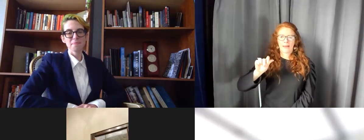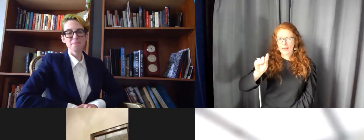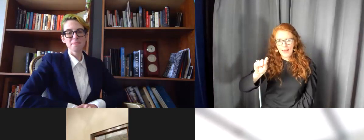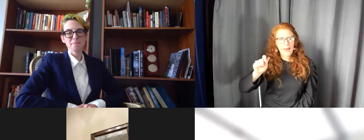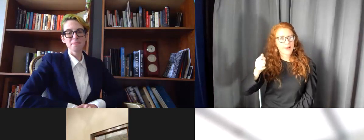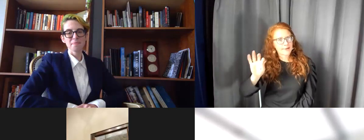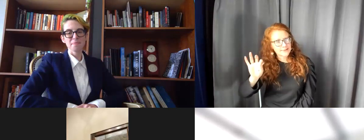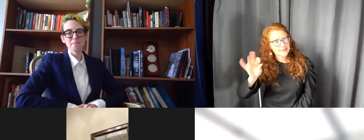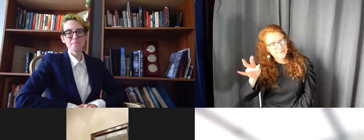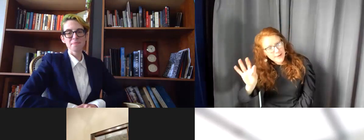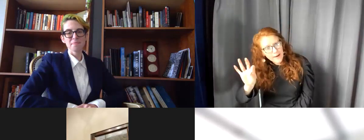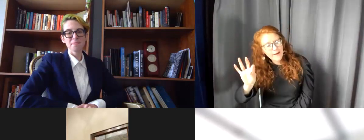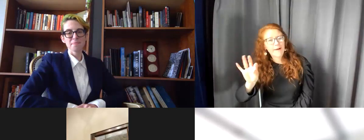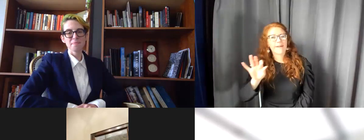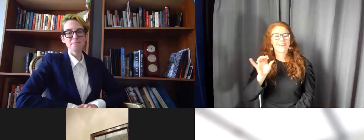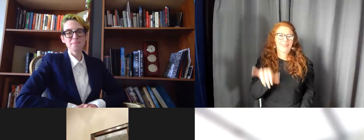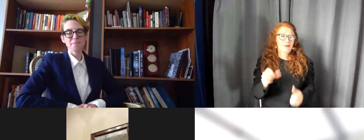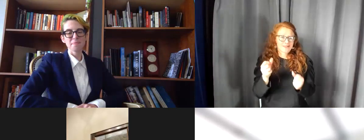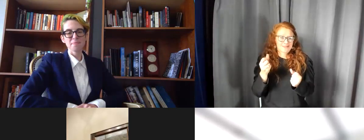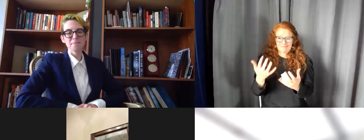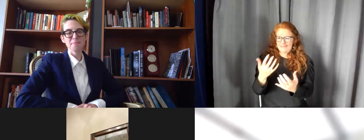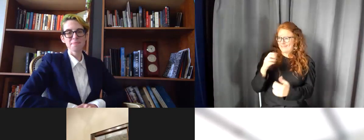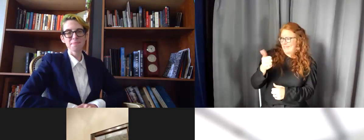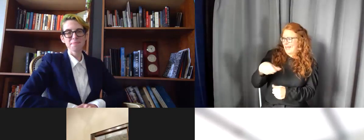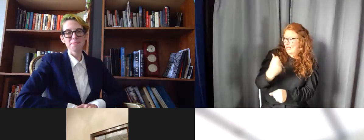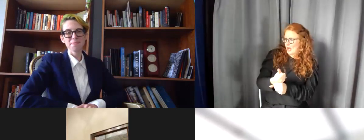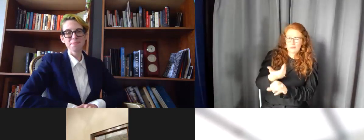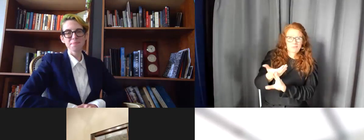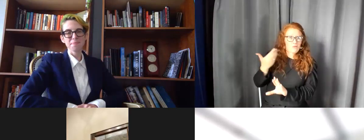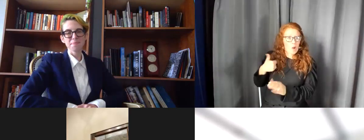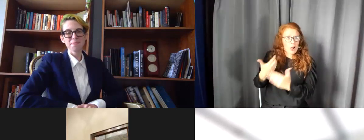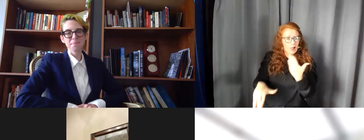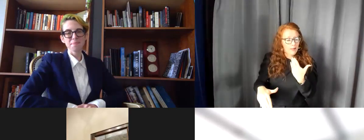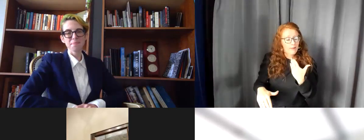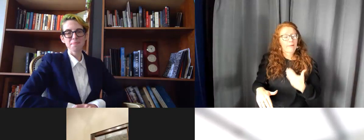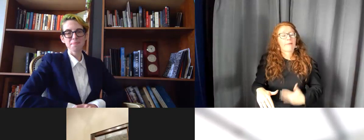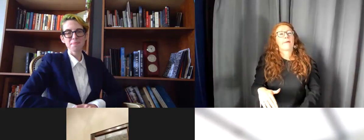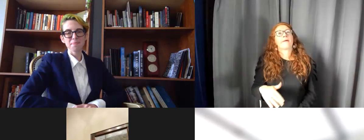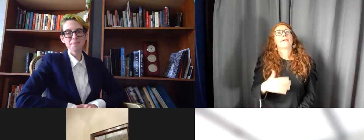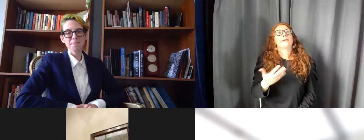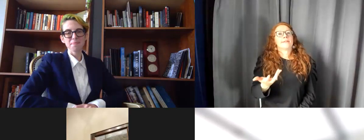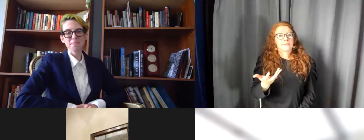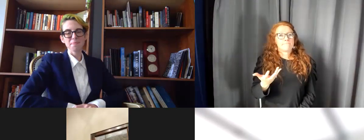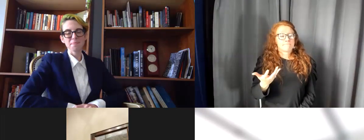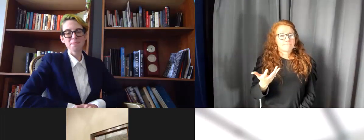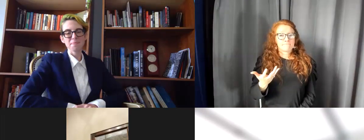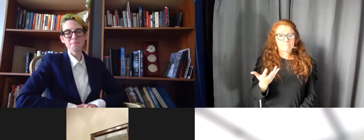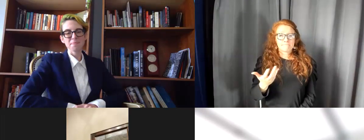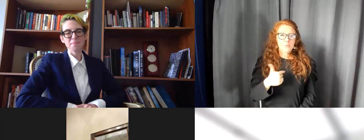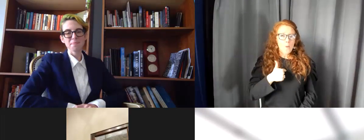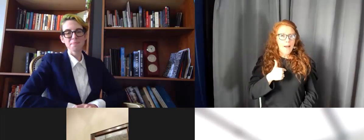Jordan Radford: you know, a decade or more before I was born, and so I also grew up with those protections. But